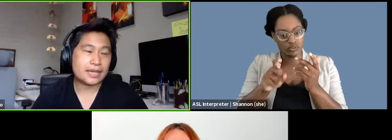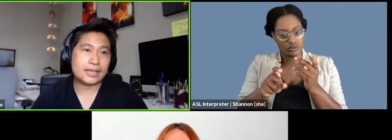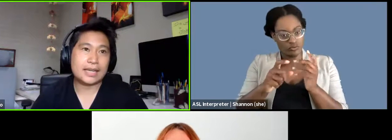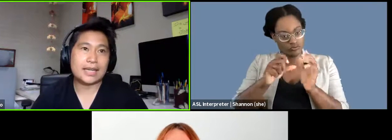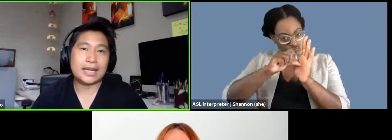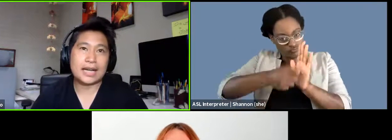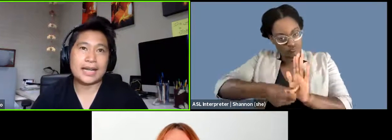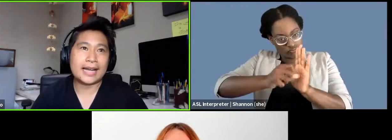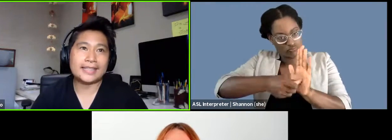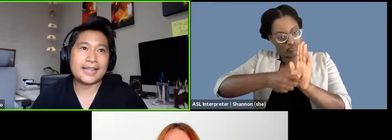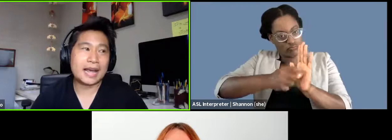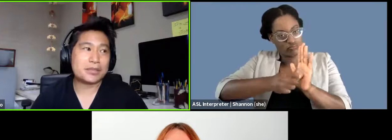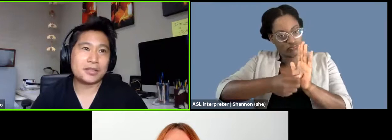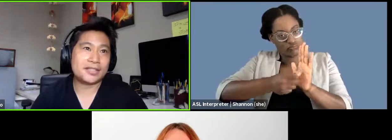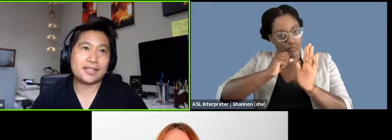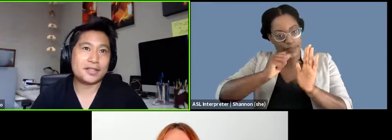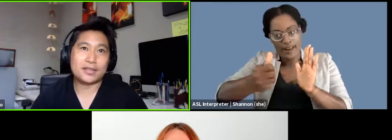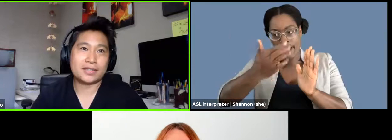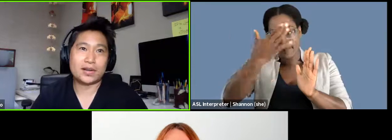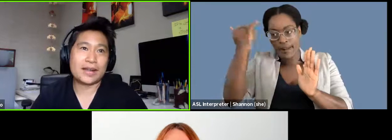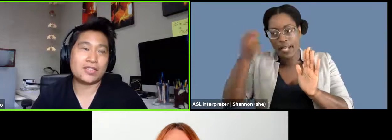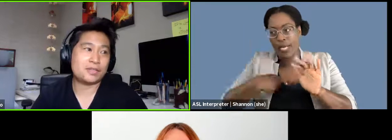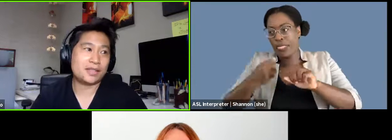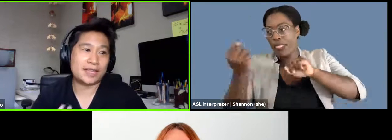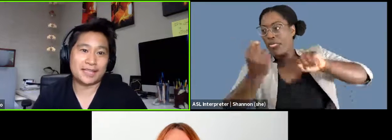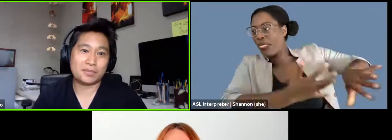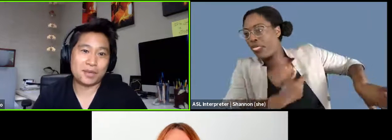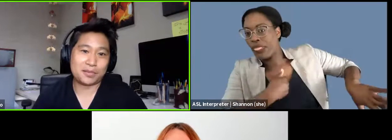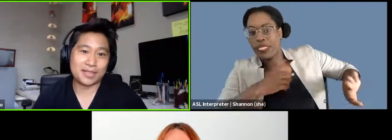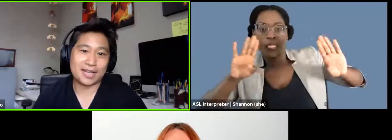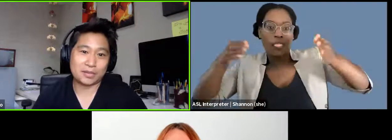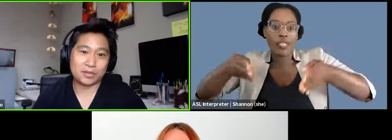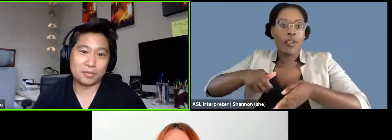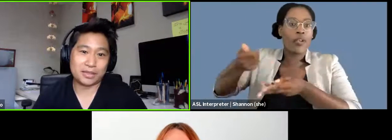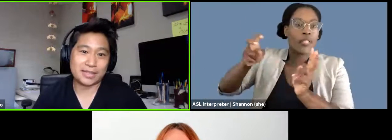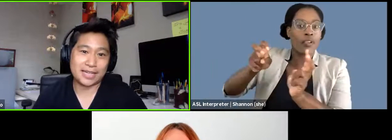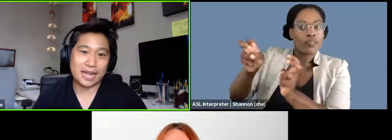Secondly, I absolutely did not do this alone. I have been lucky to connect with you Melinda and